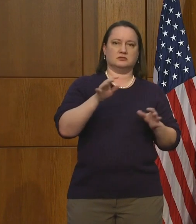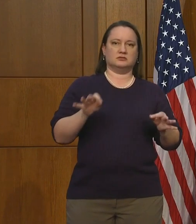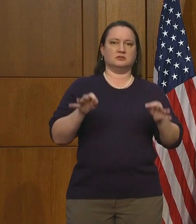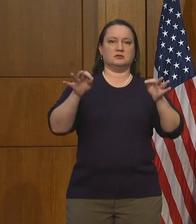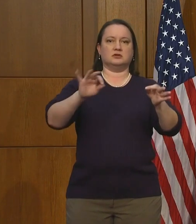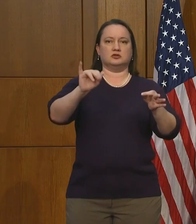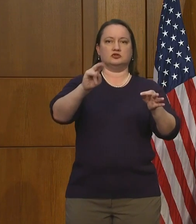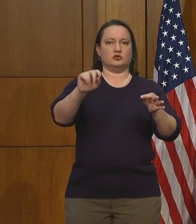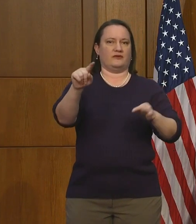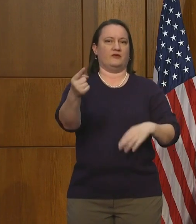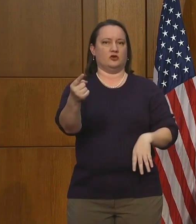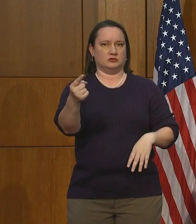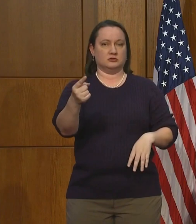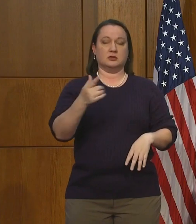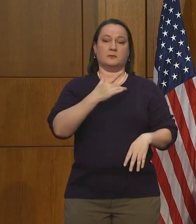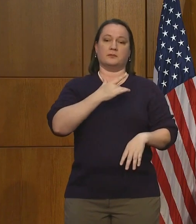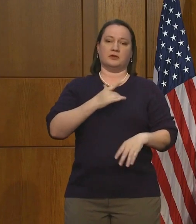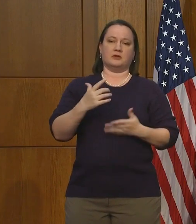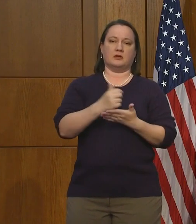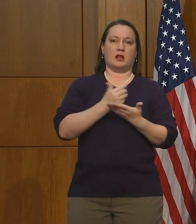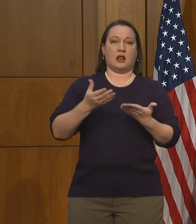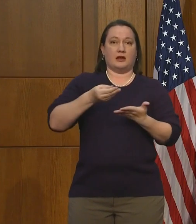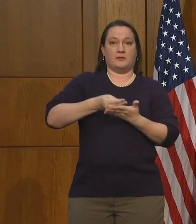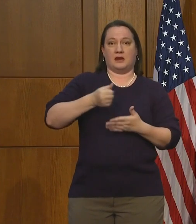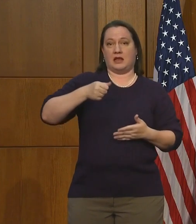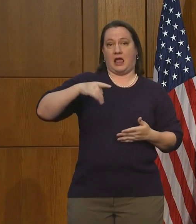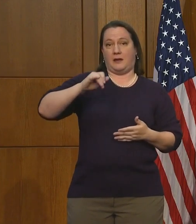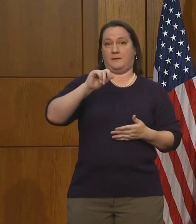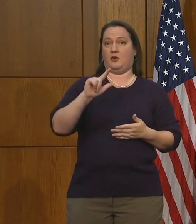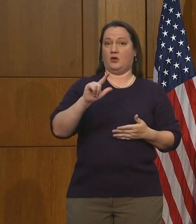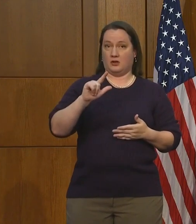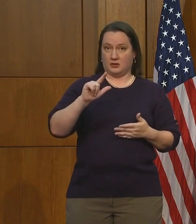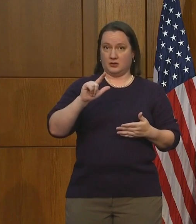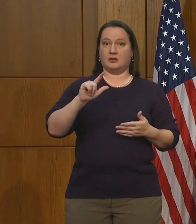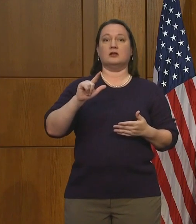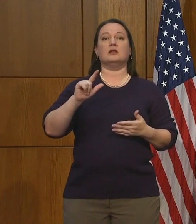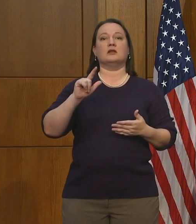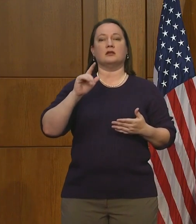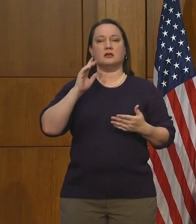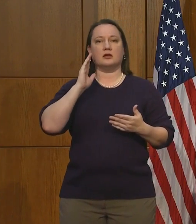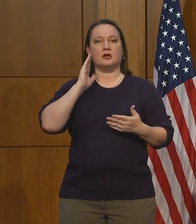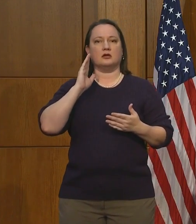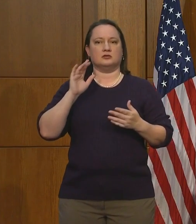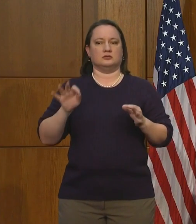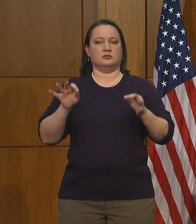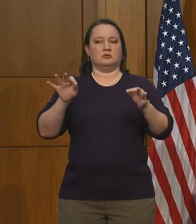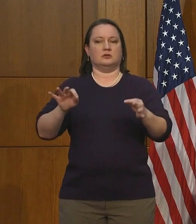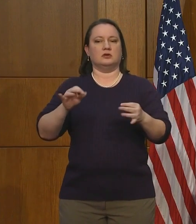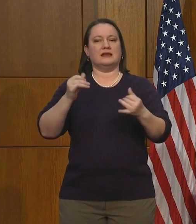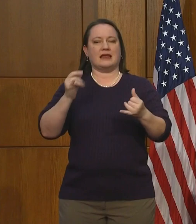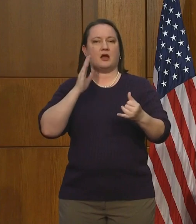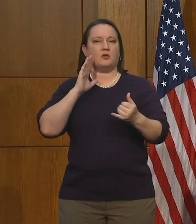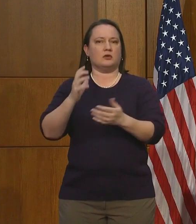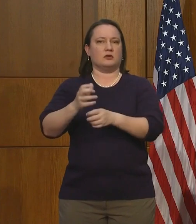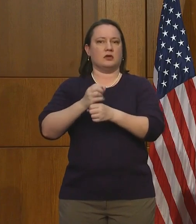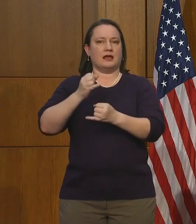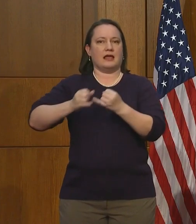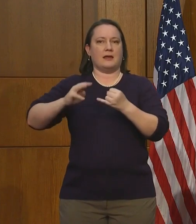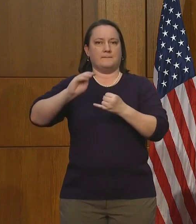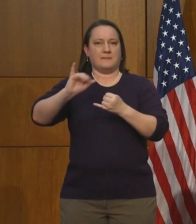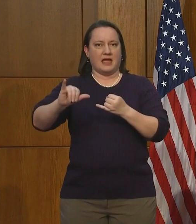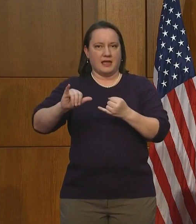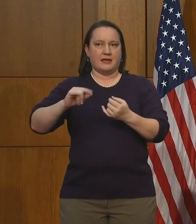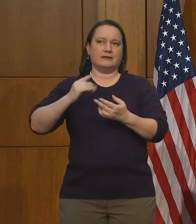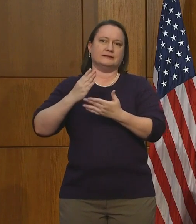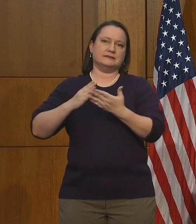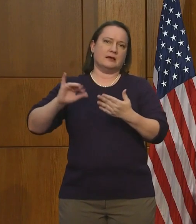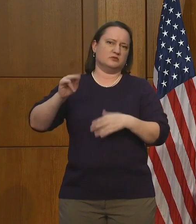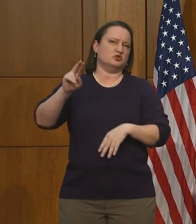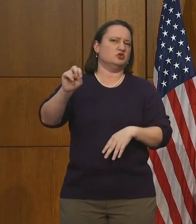WOULD NORMALLY. QUITE A BIT OF